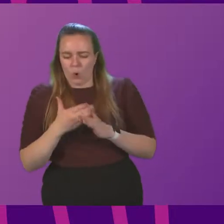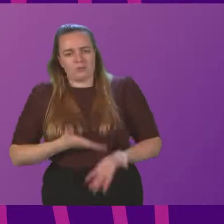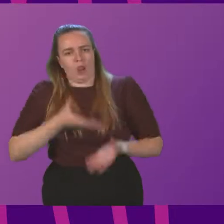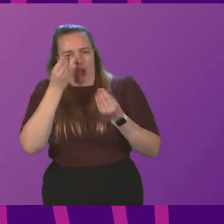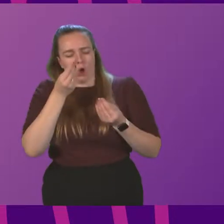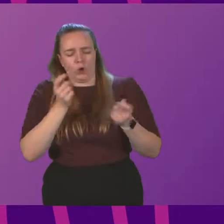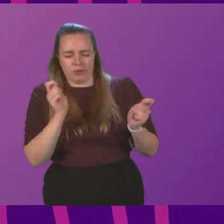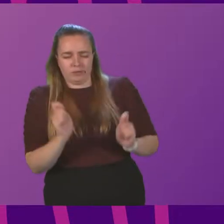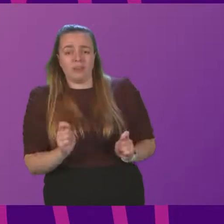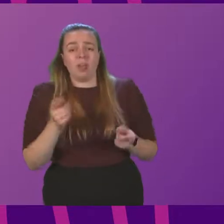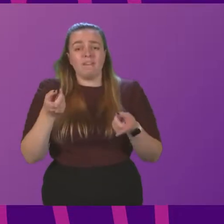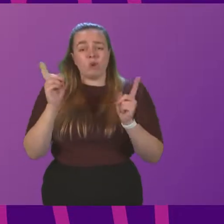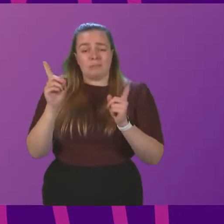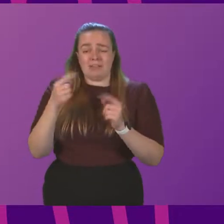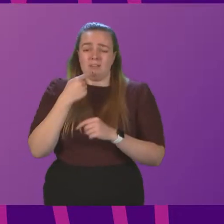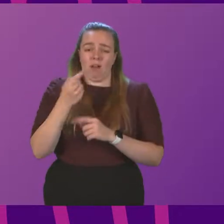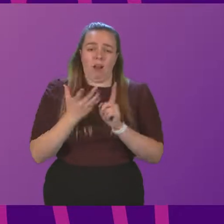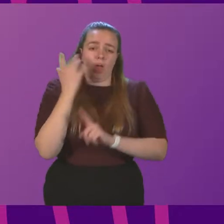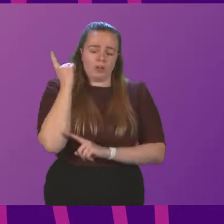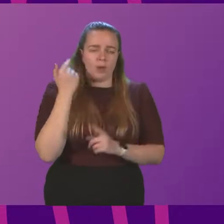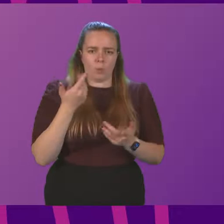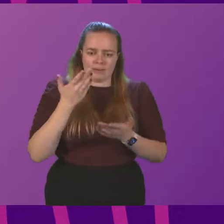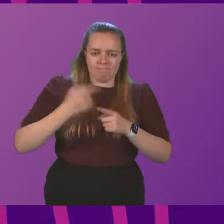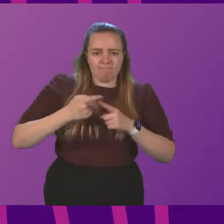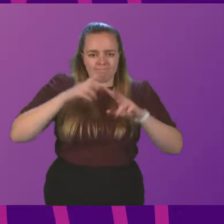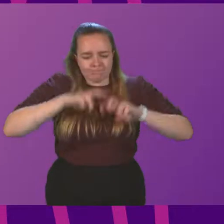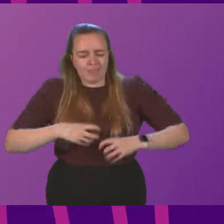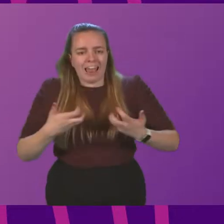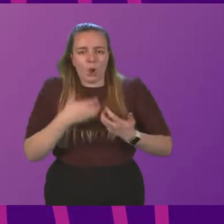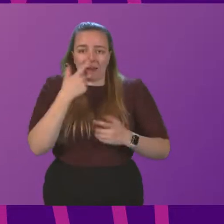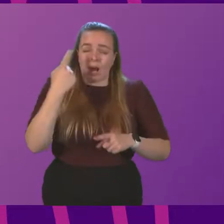Minister outlined last week, we are also urgently exploring how we can quickly increase capacity,